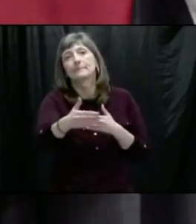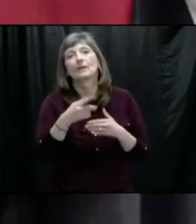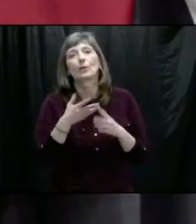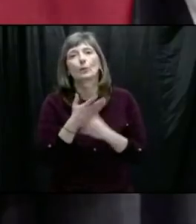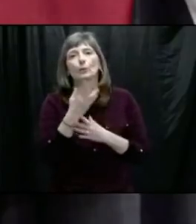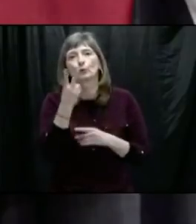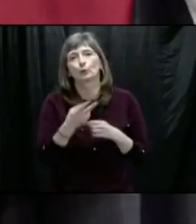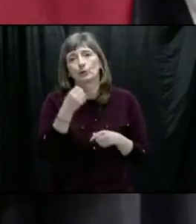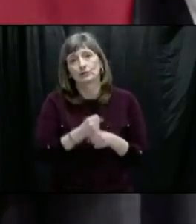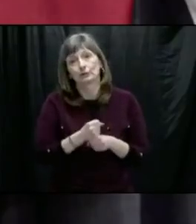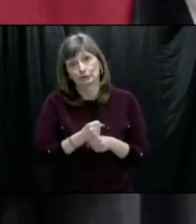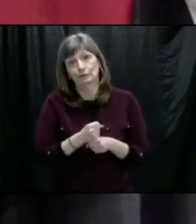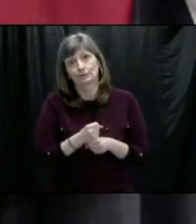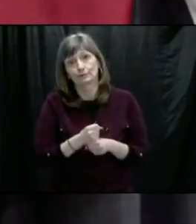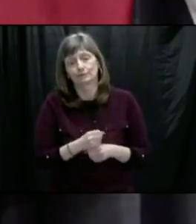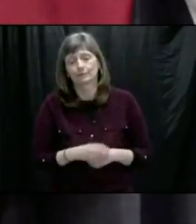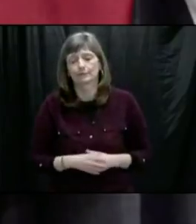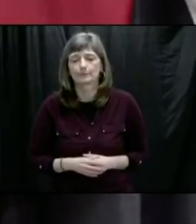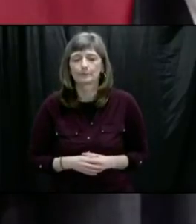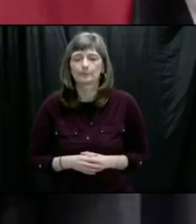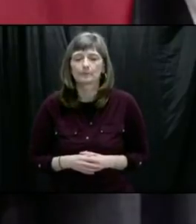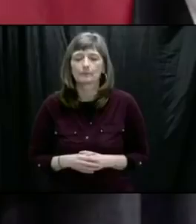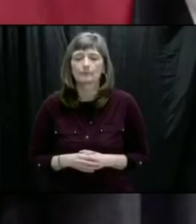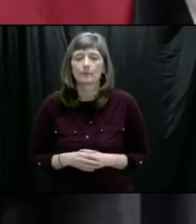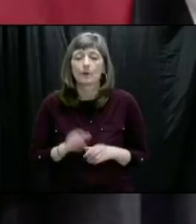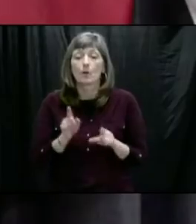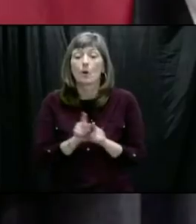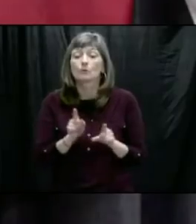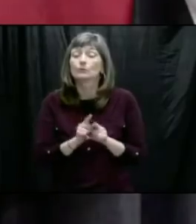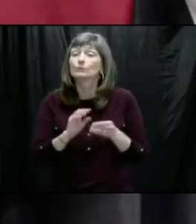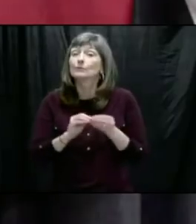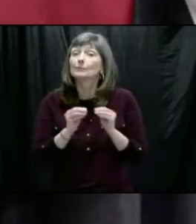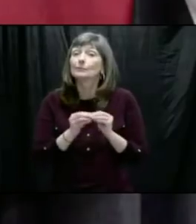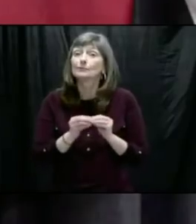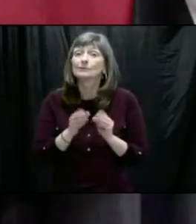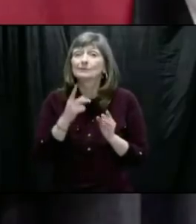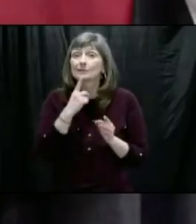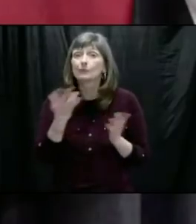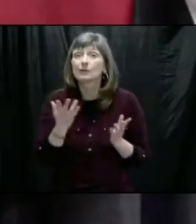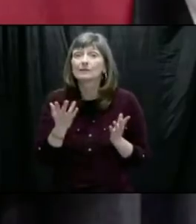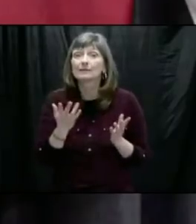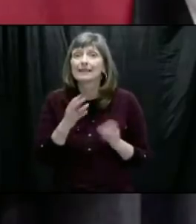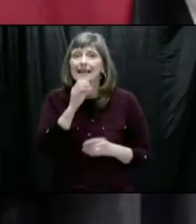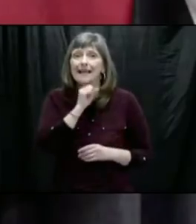NEXT TWO-YEAR PERIOD.